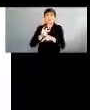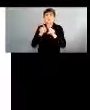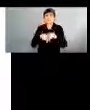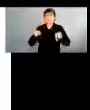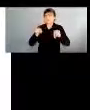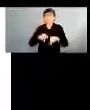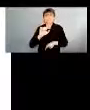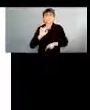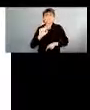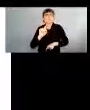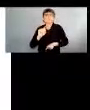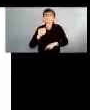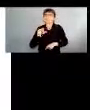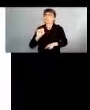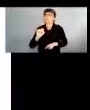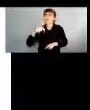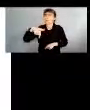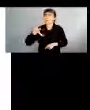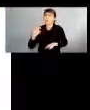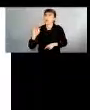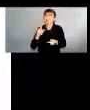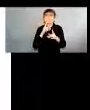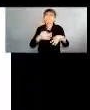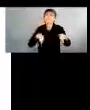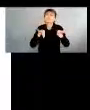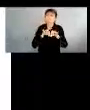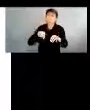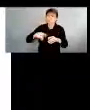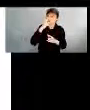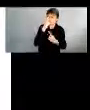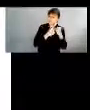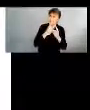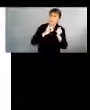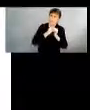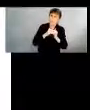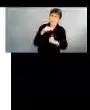yourself, how will this grant create a virtuous, rather than a viscous cycle, for you in your